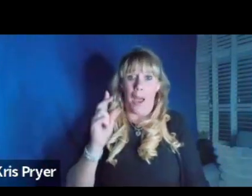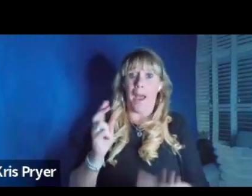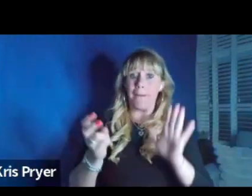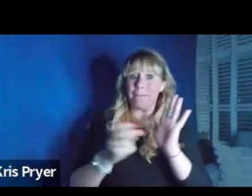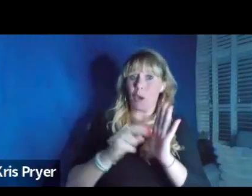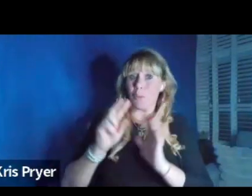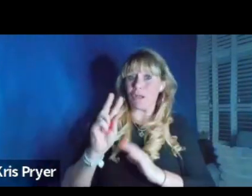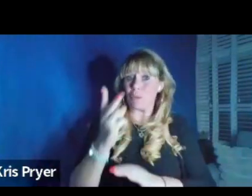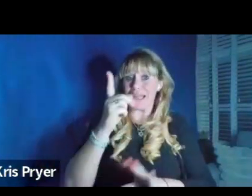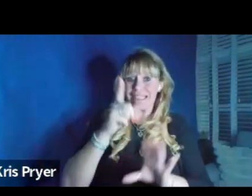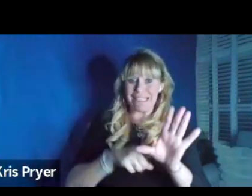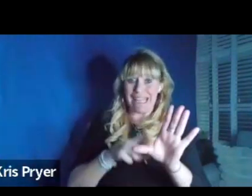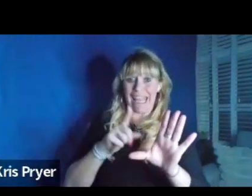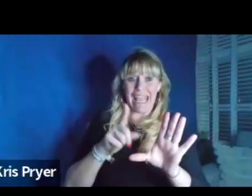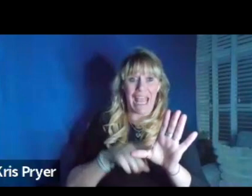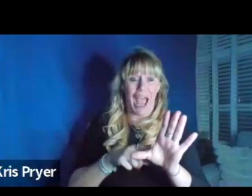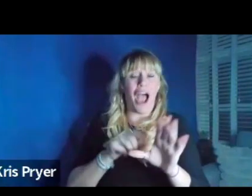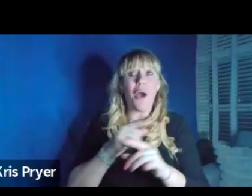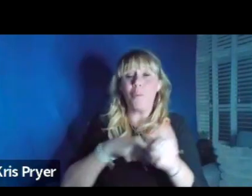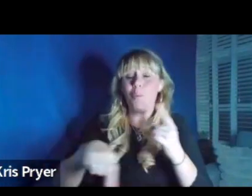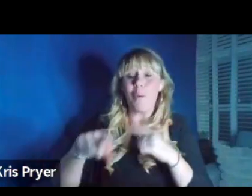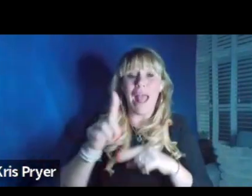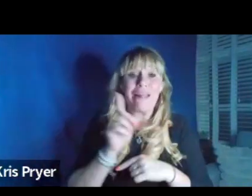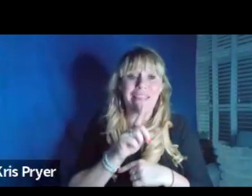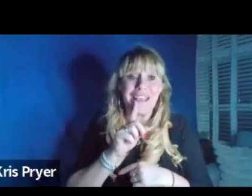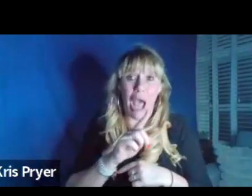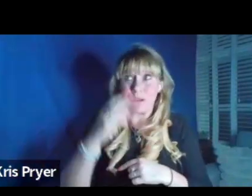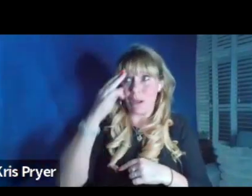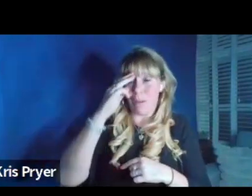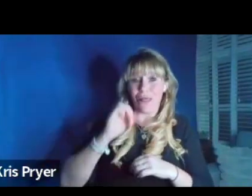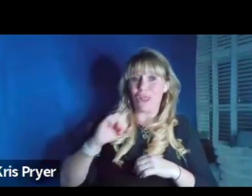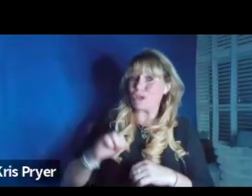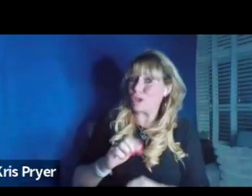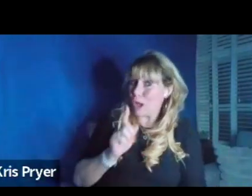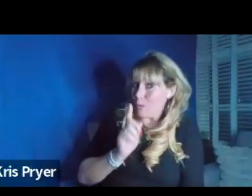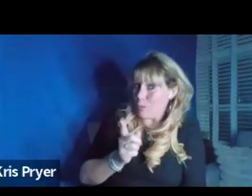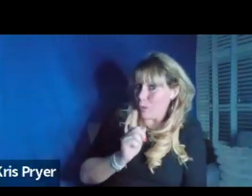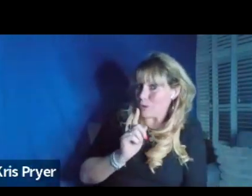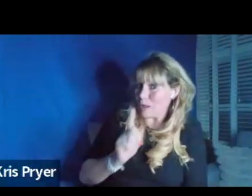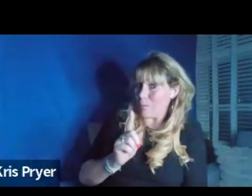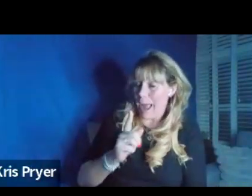We may appear quite harmless but we're always looking out